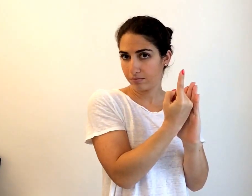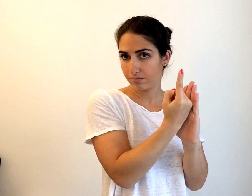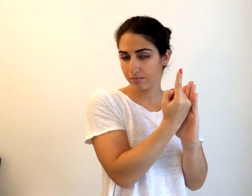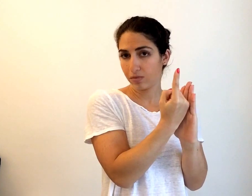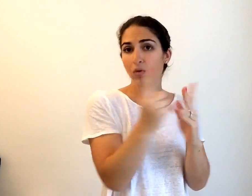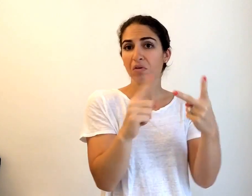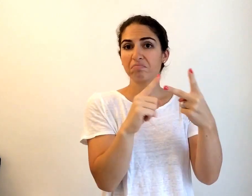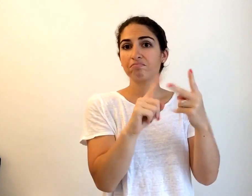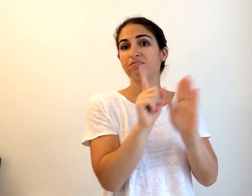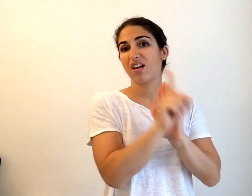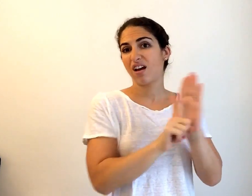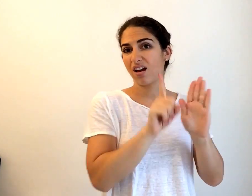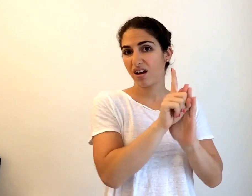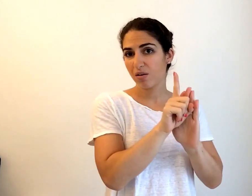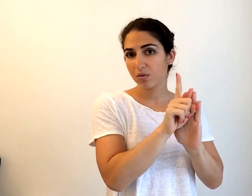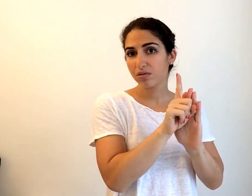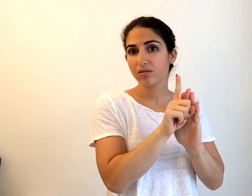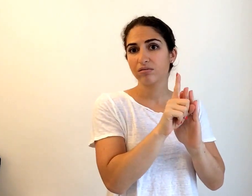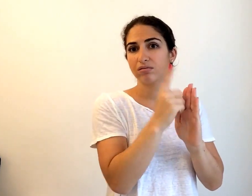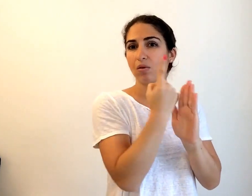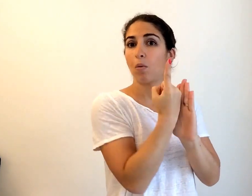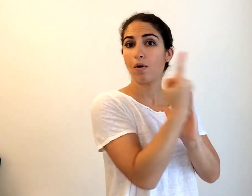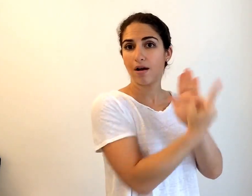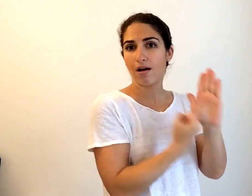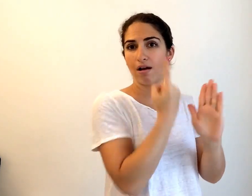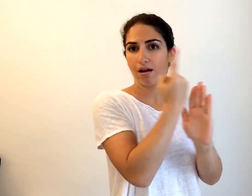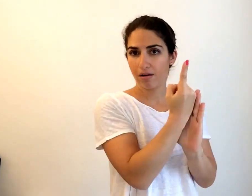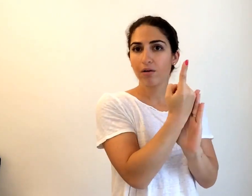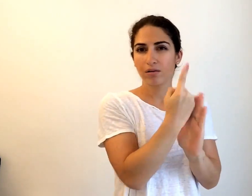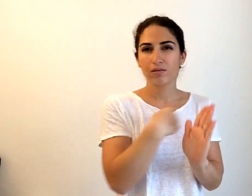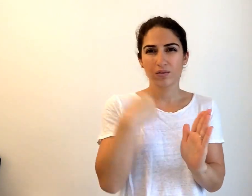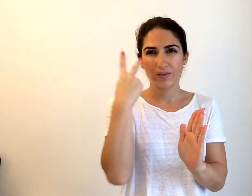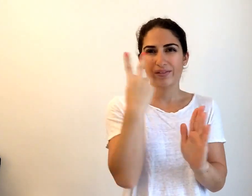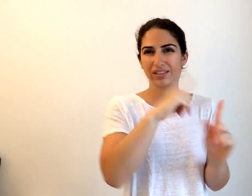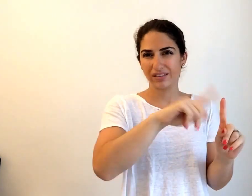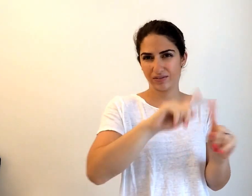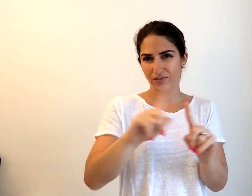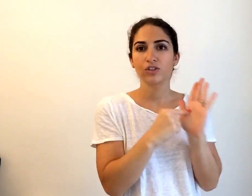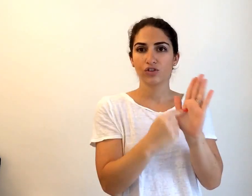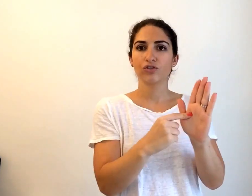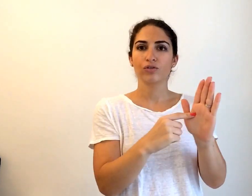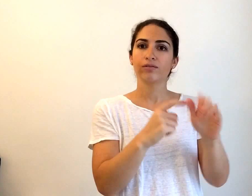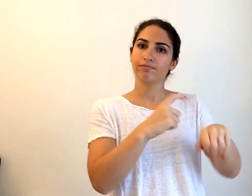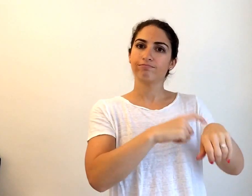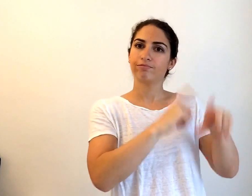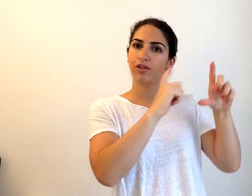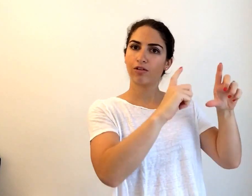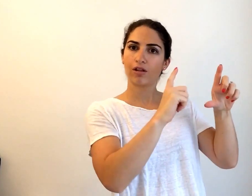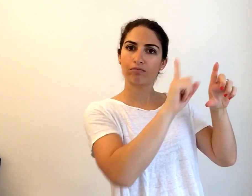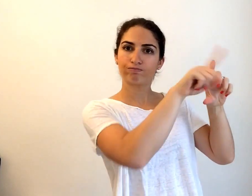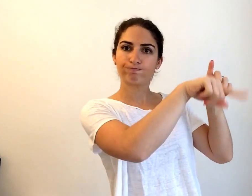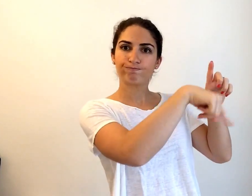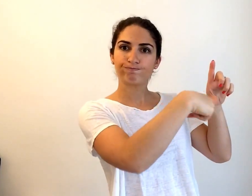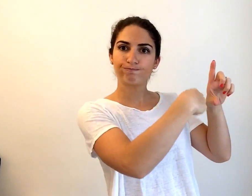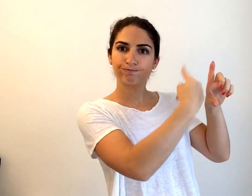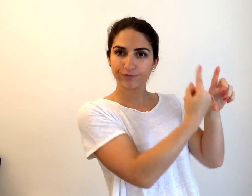around the clock: one hour or it's also signed like this, or like this. I've seen different signs. So it's like the clock